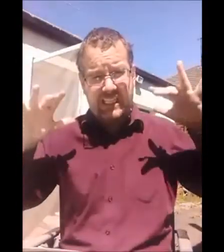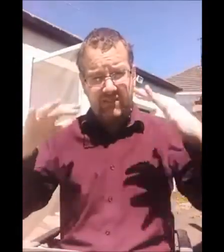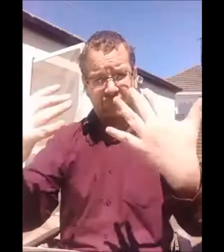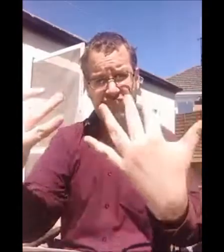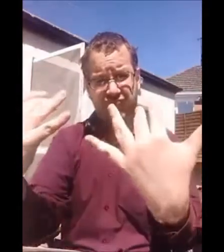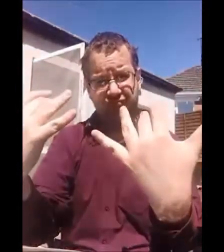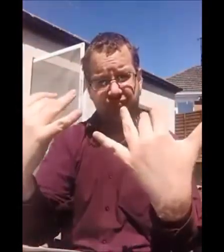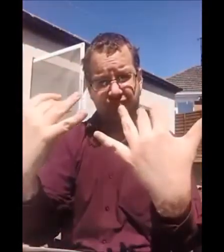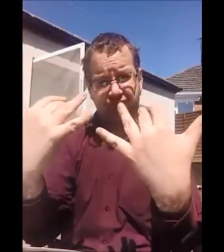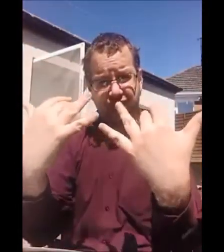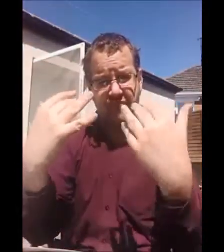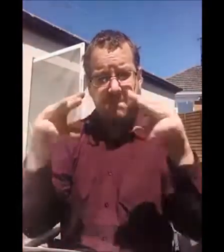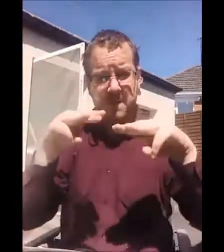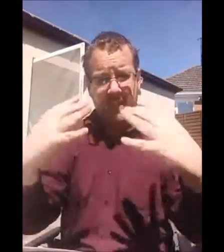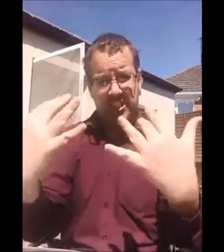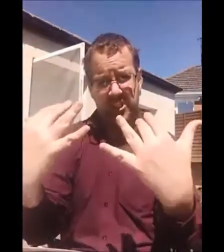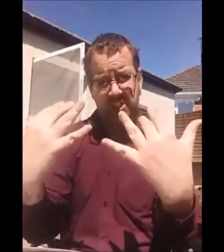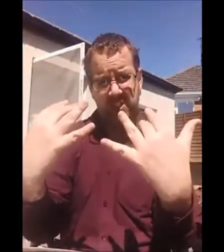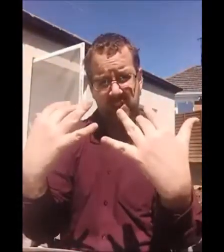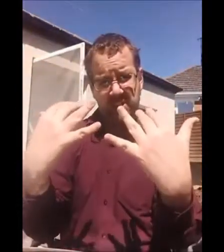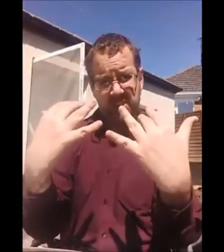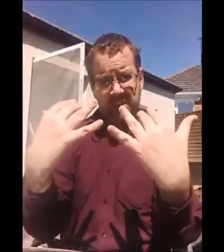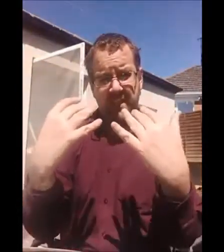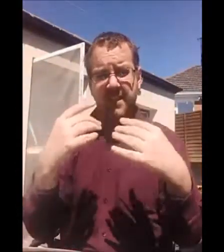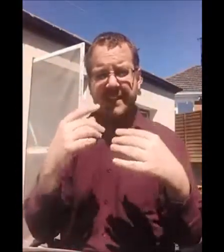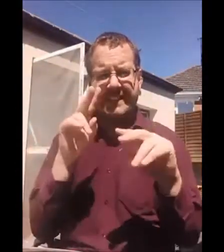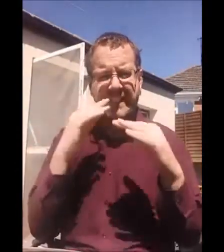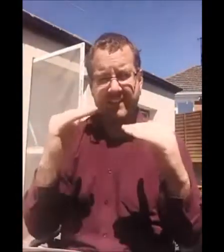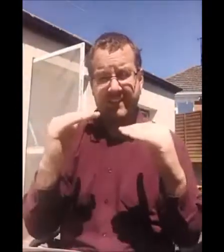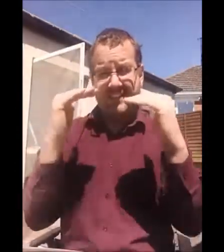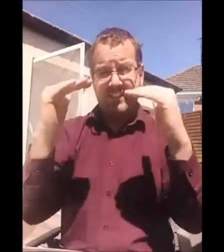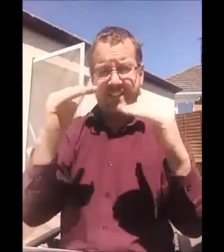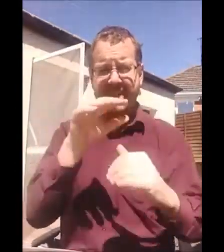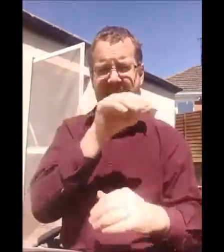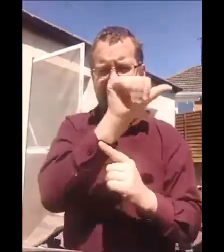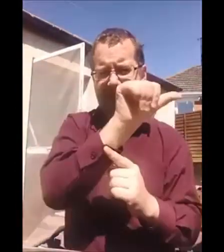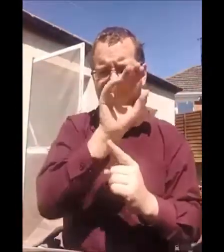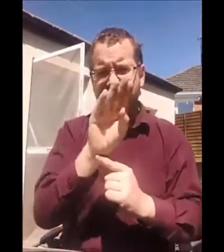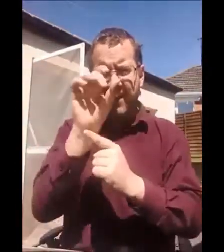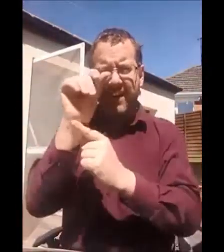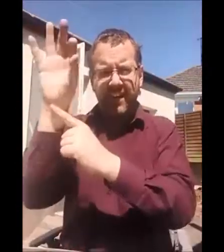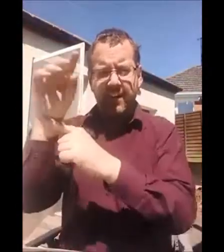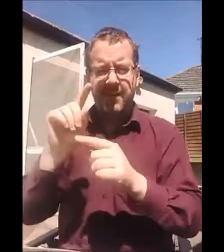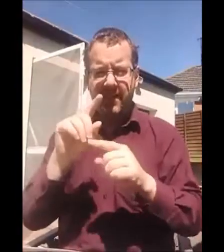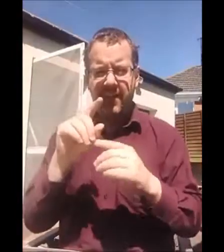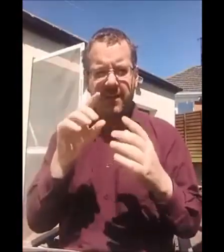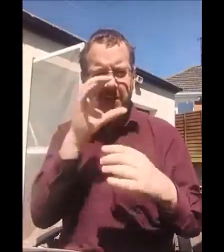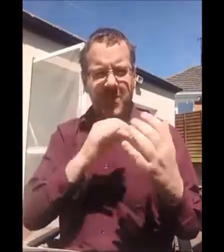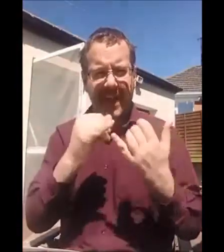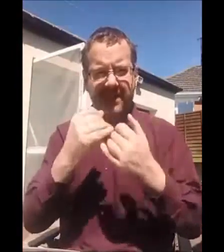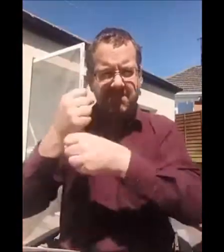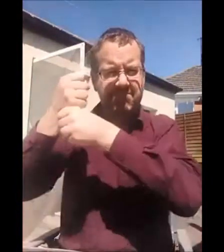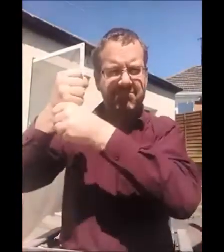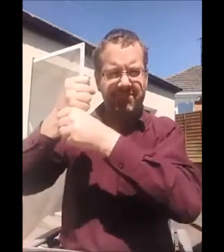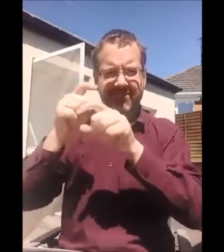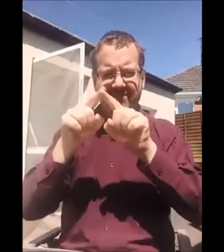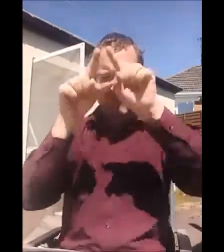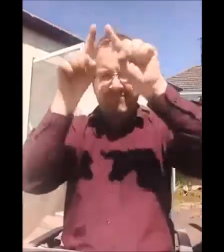And then the upper half of the painting, the fingerspelled letters -